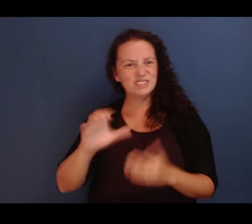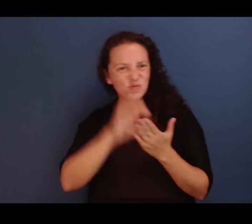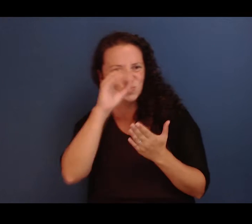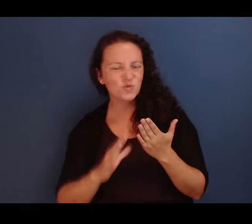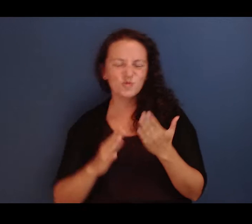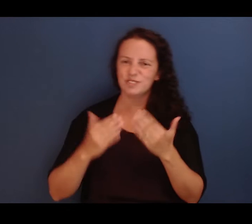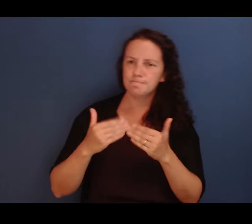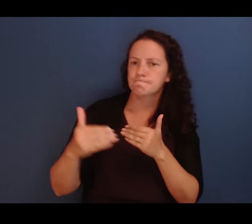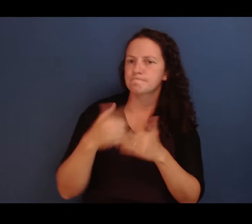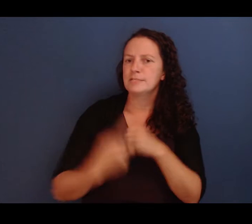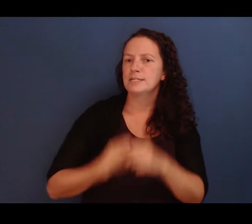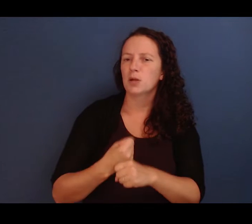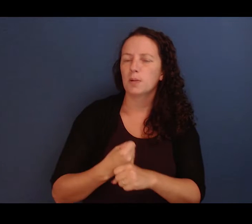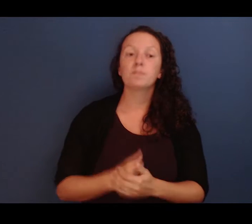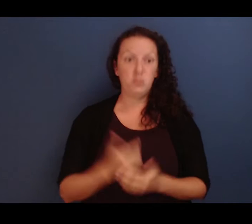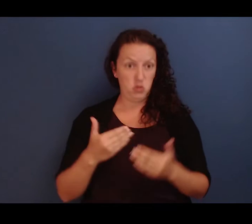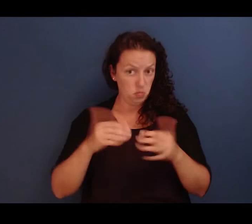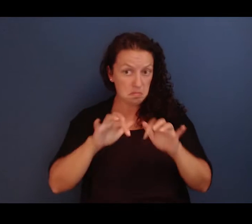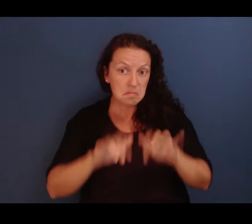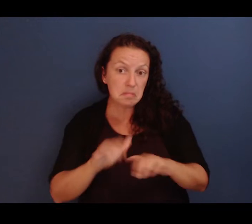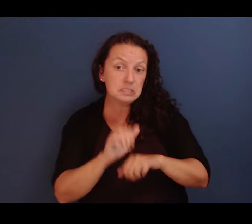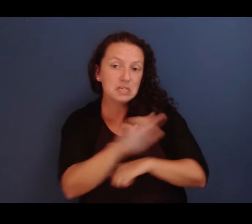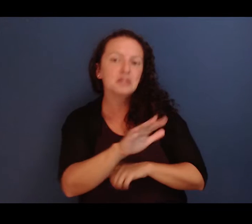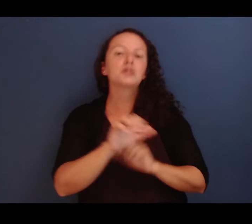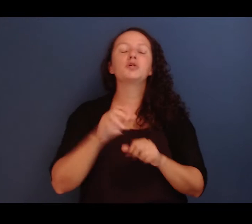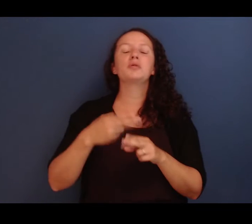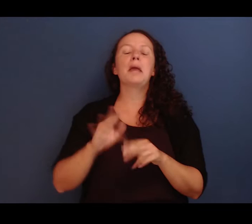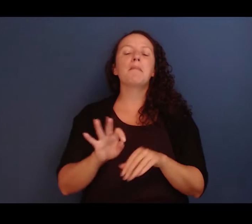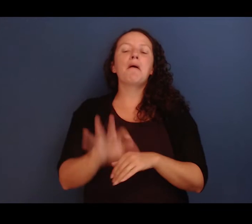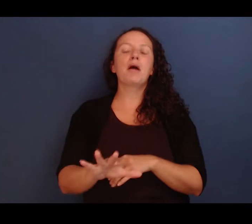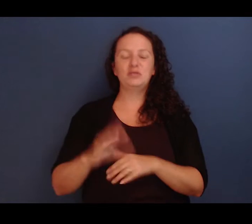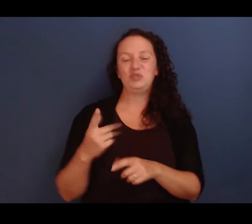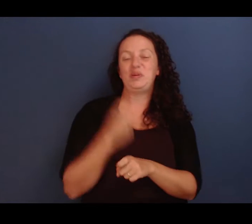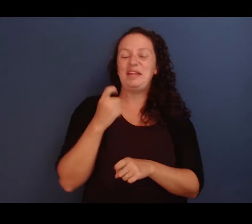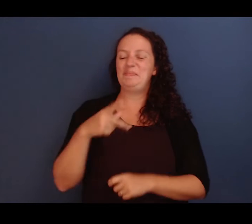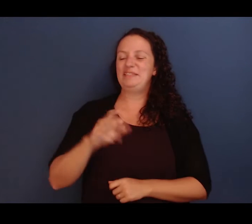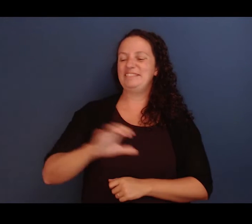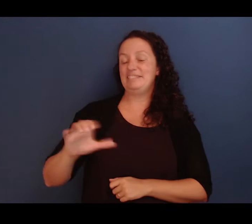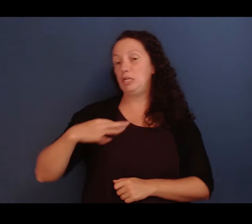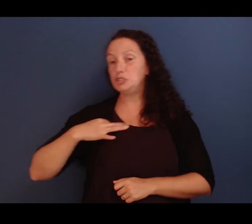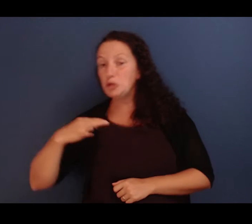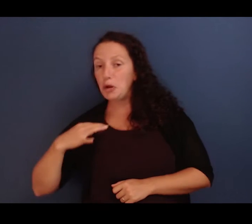this coming year? If you do, you’ll be entered to win a PCC shirt and some swag.